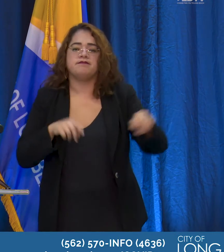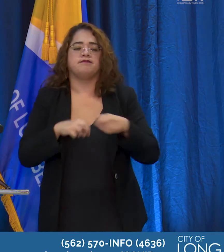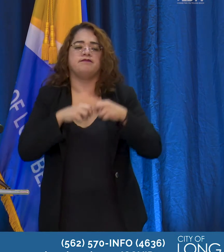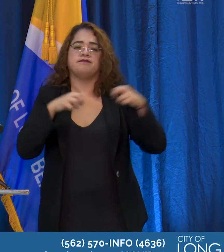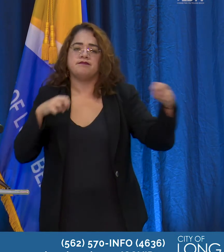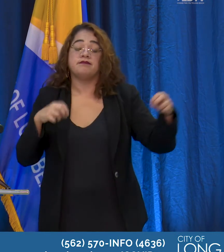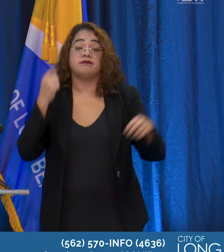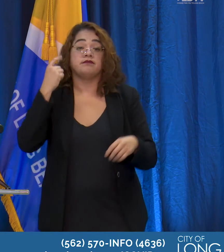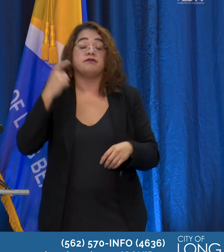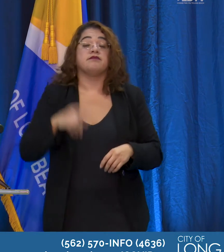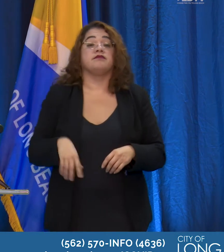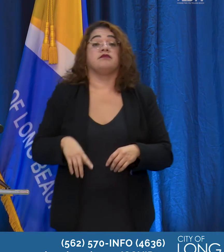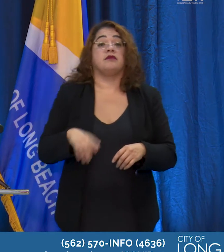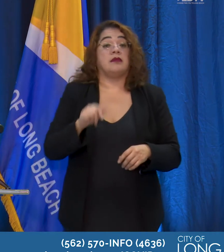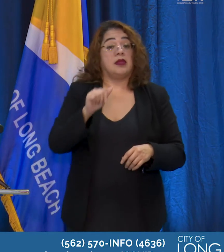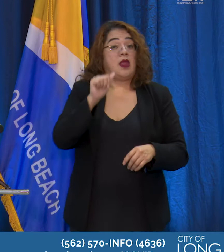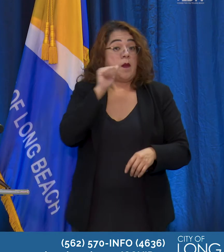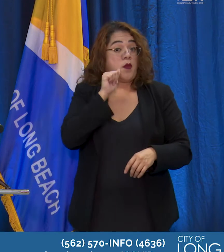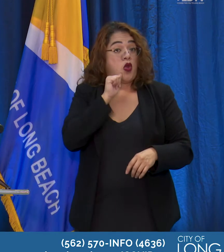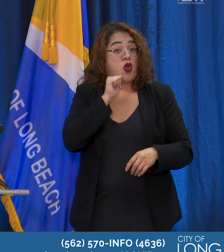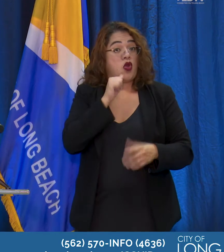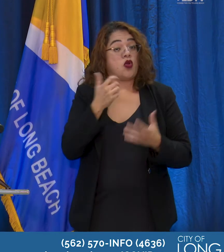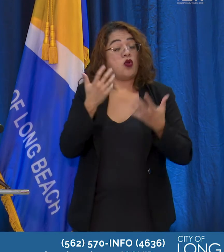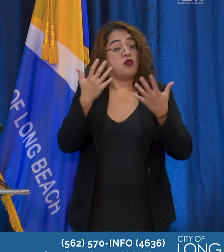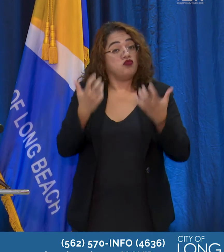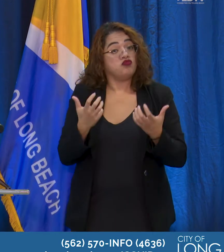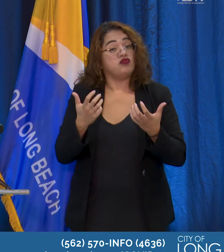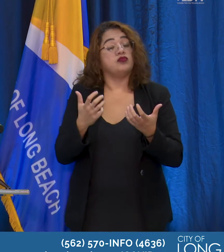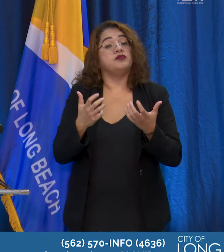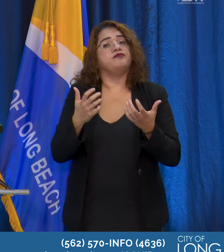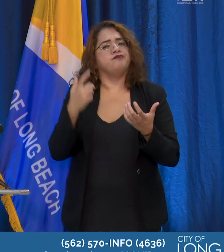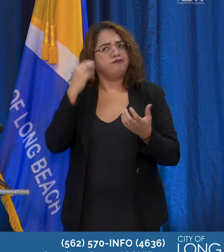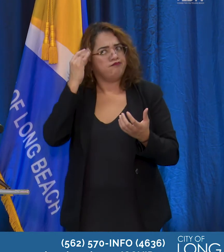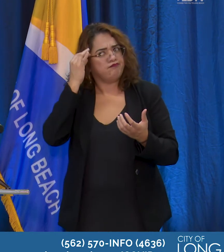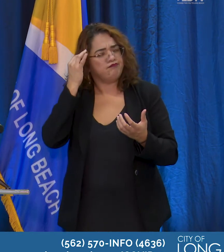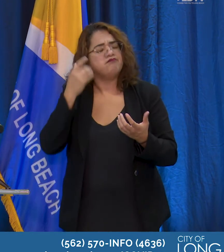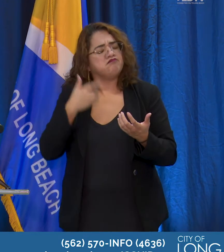restaurant, utilizing food and serving meals